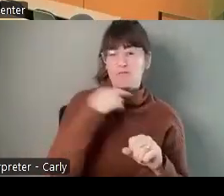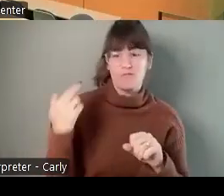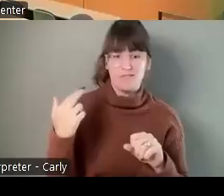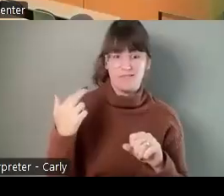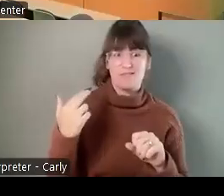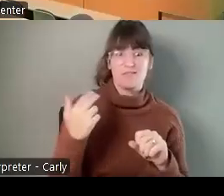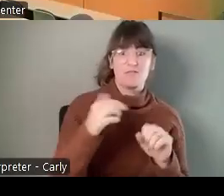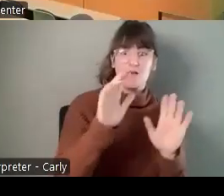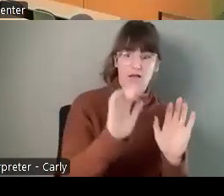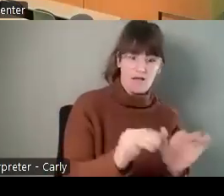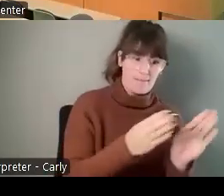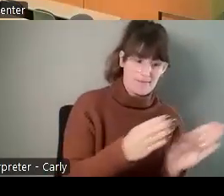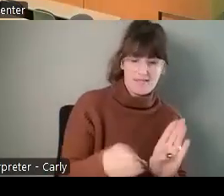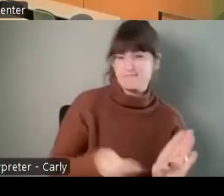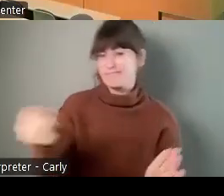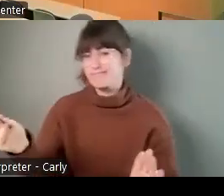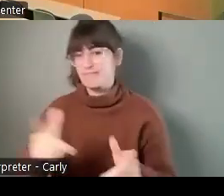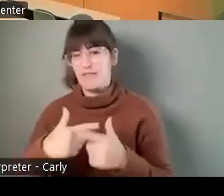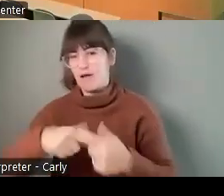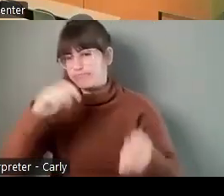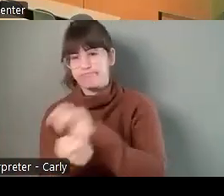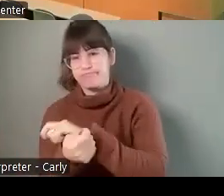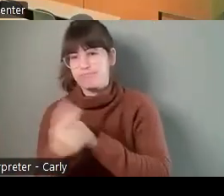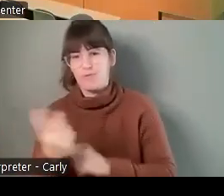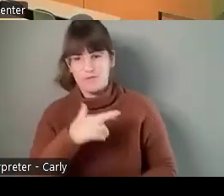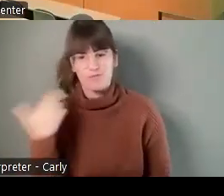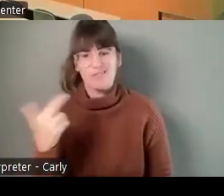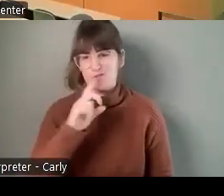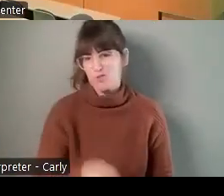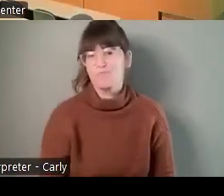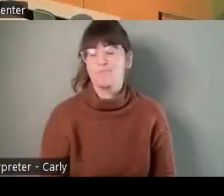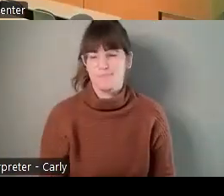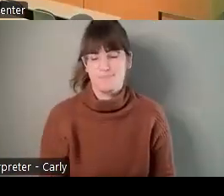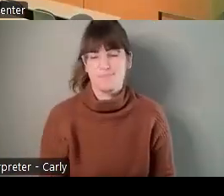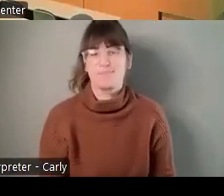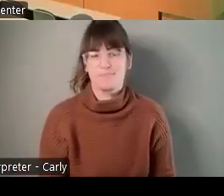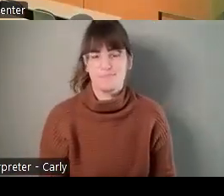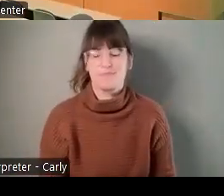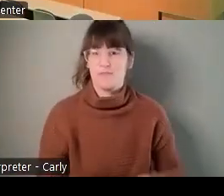then the plan changes. That that's always risk in anything. Um, but when it when we can continue it,